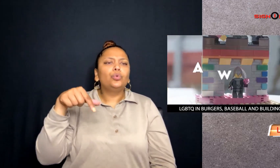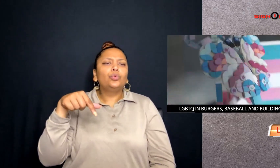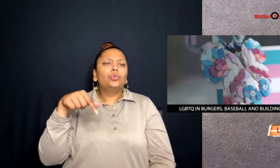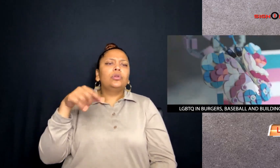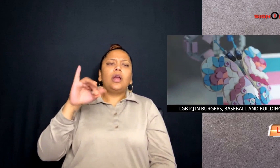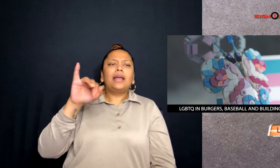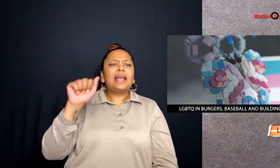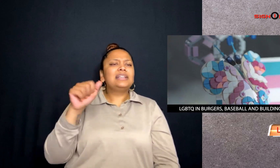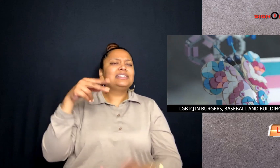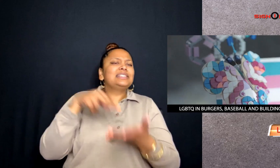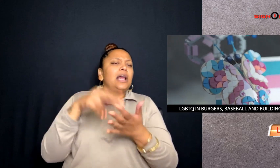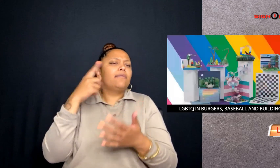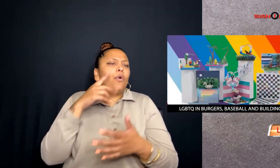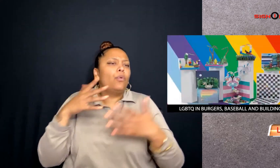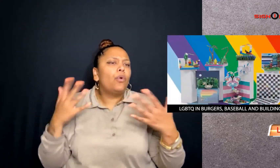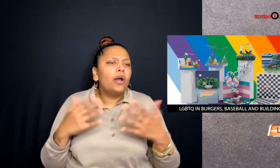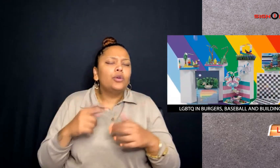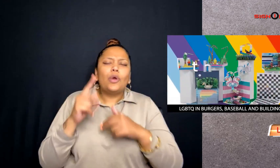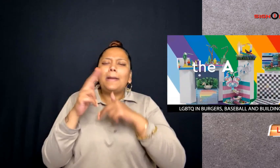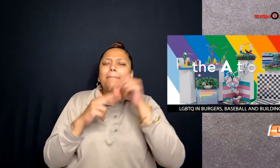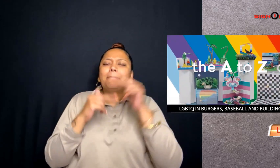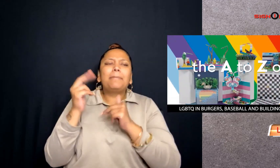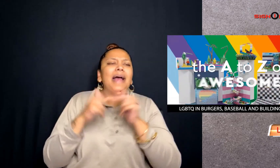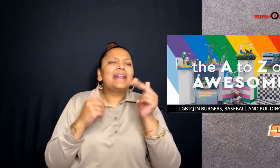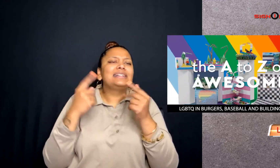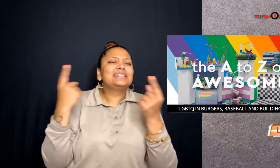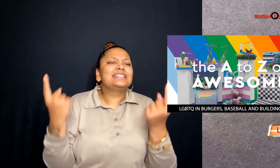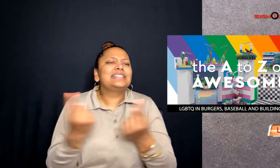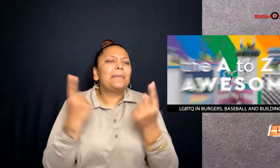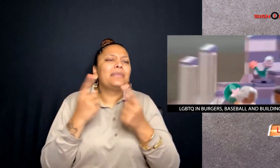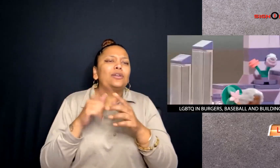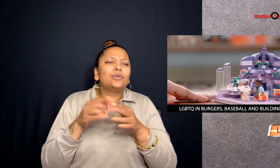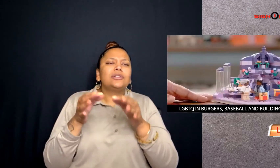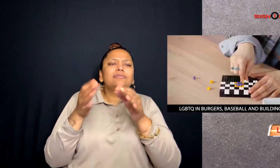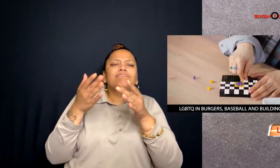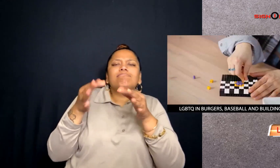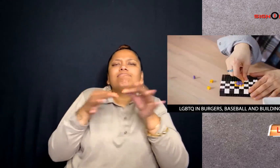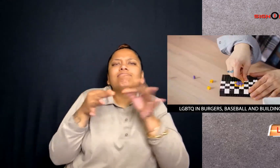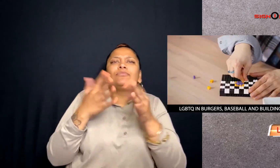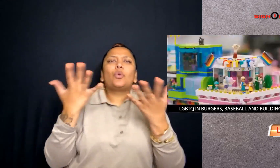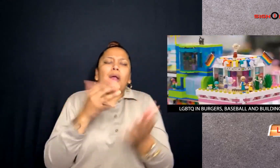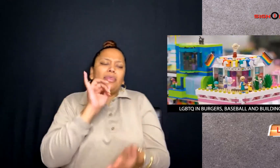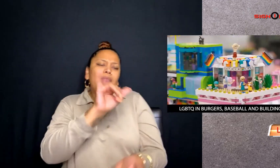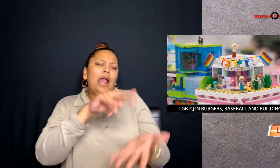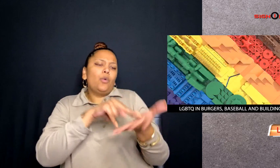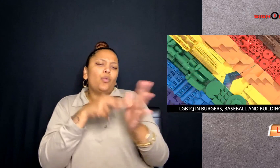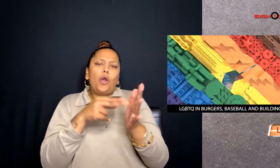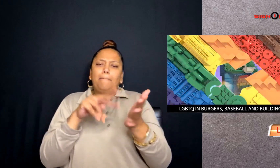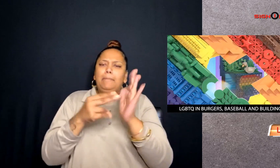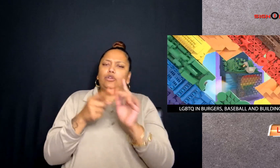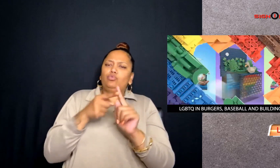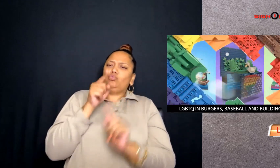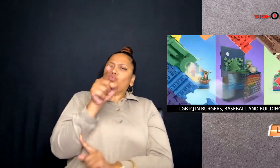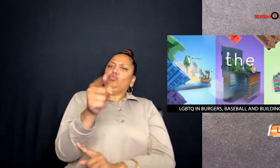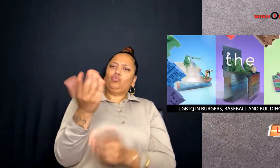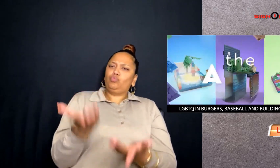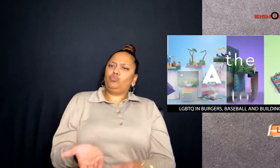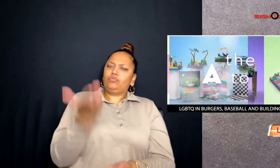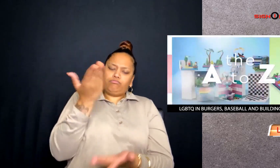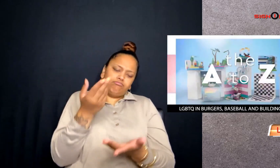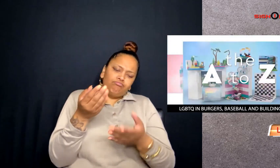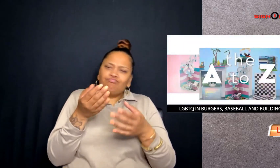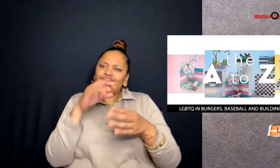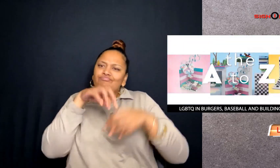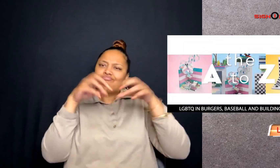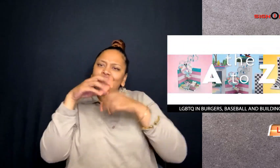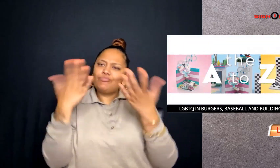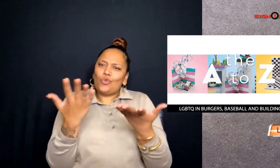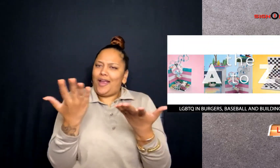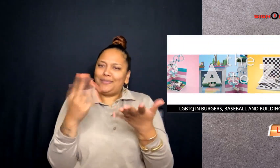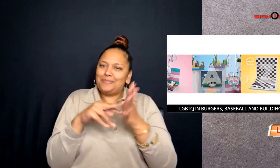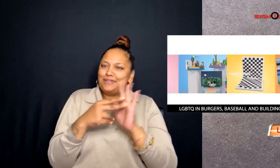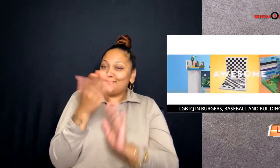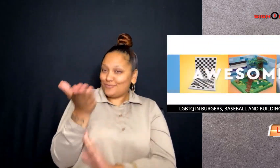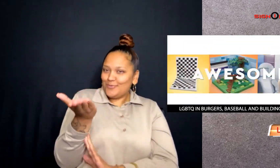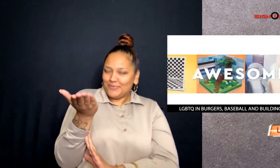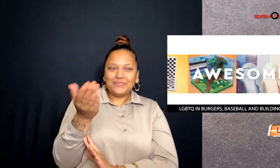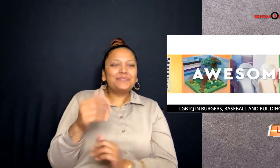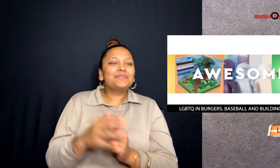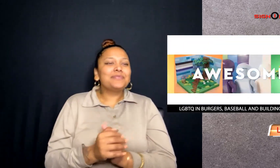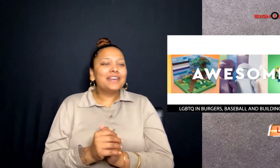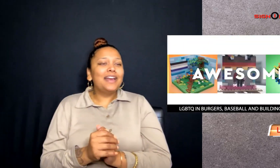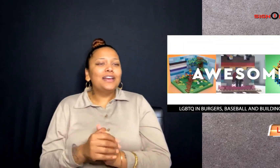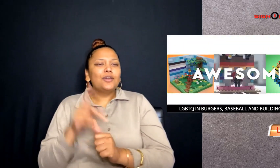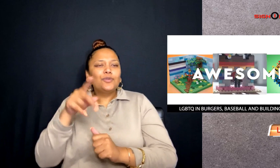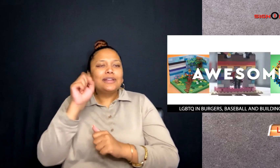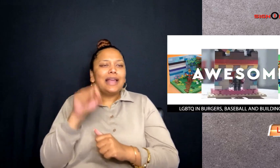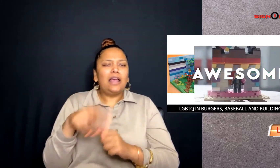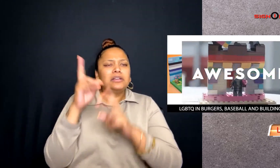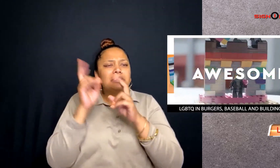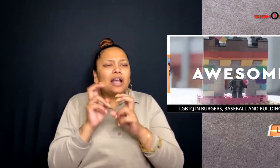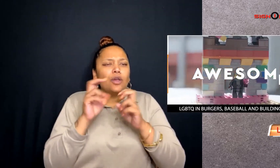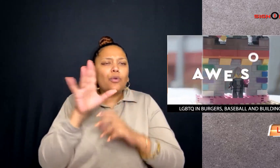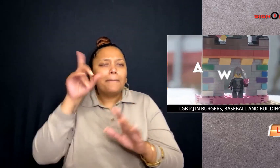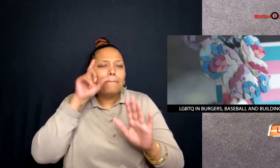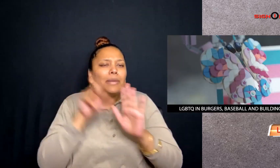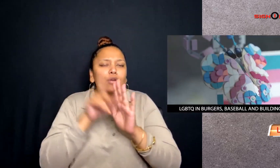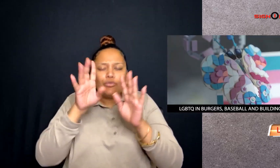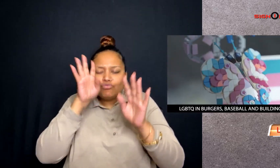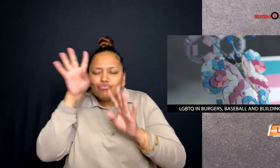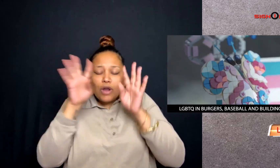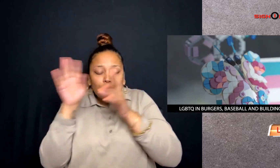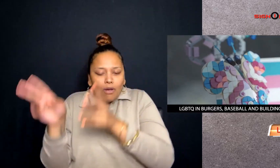that LGBTQIA stands for then build something that defines what that word means to them